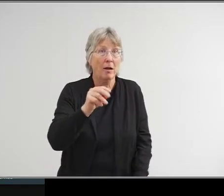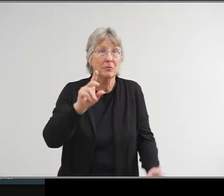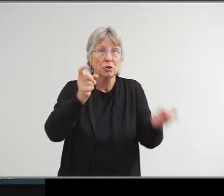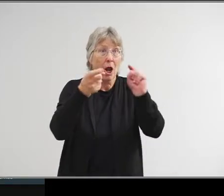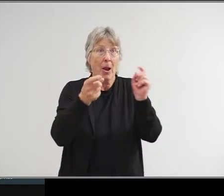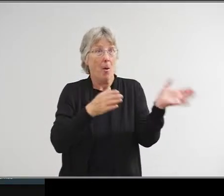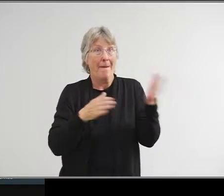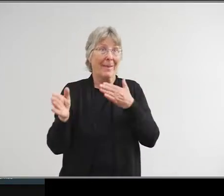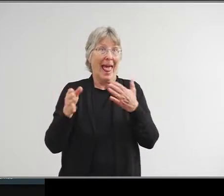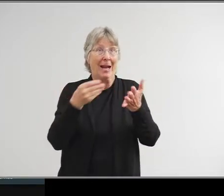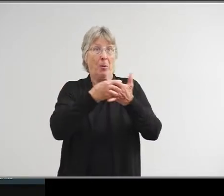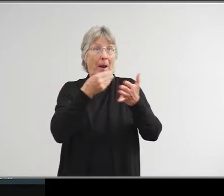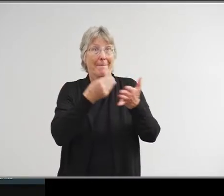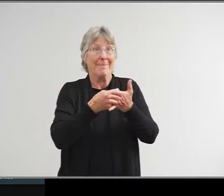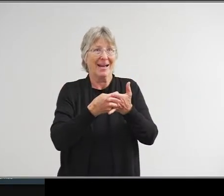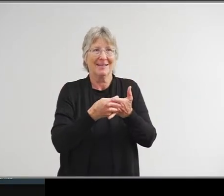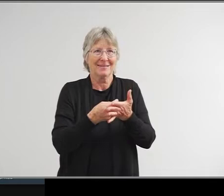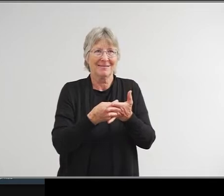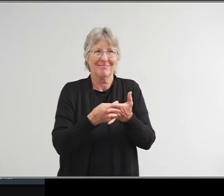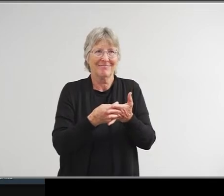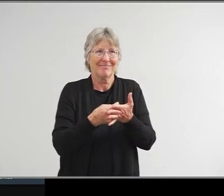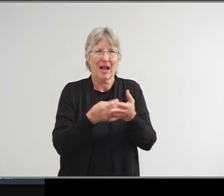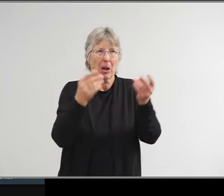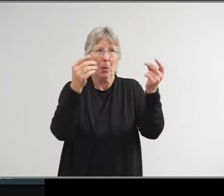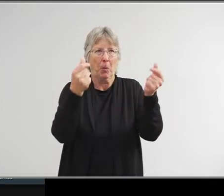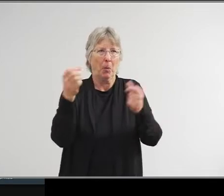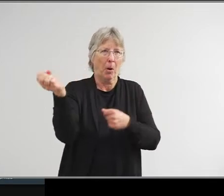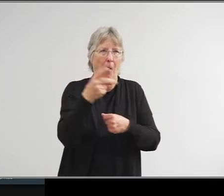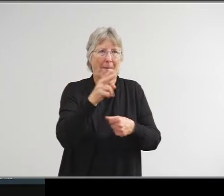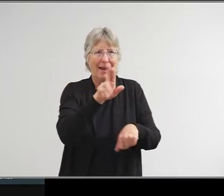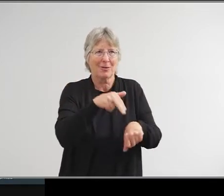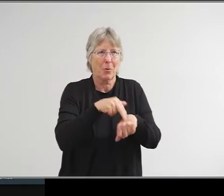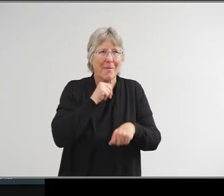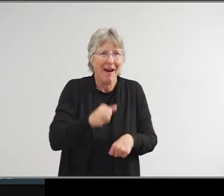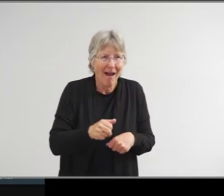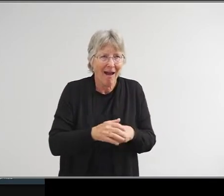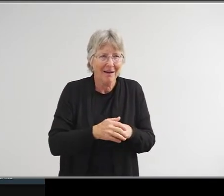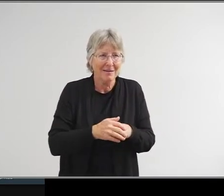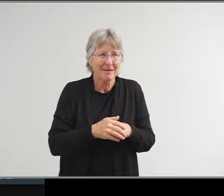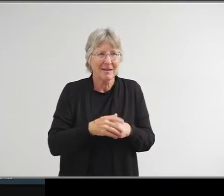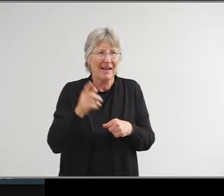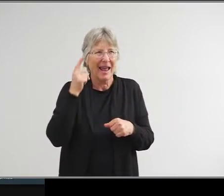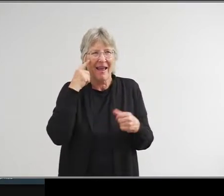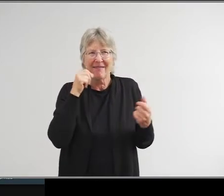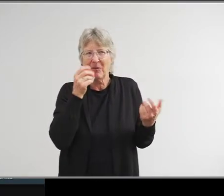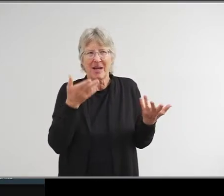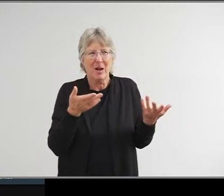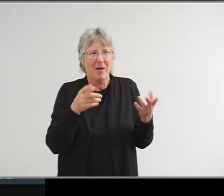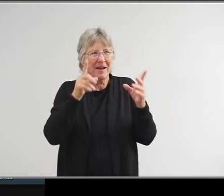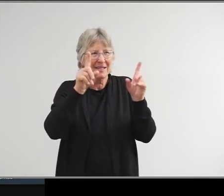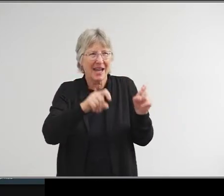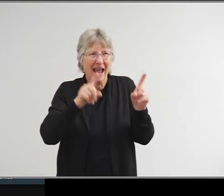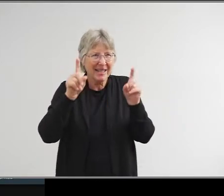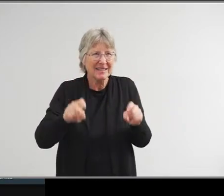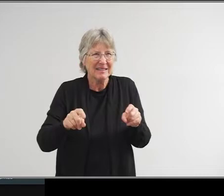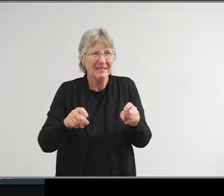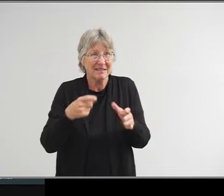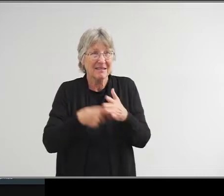you have to operationalize that. Right, so, if we don't have capacity, you know these tests cost money, right?